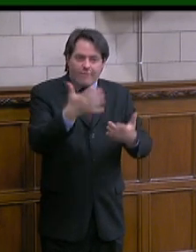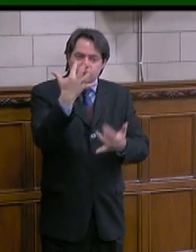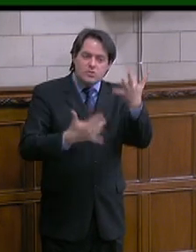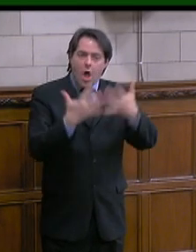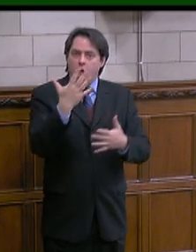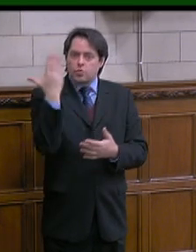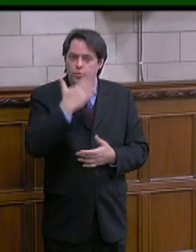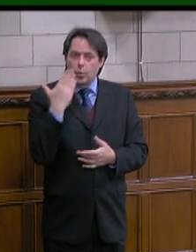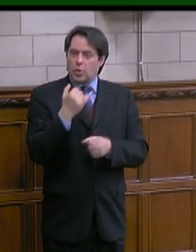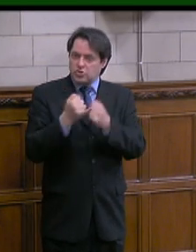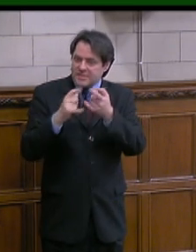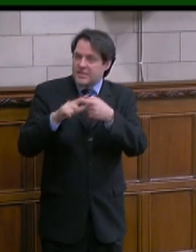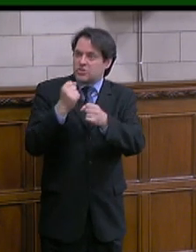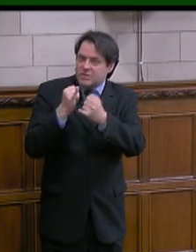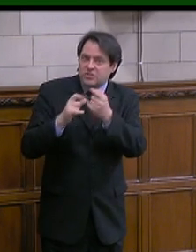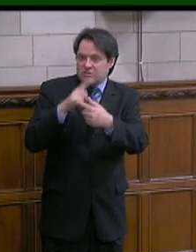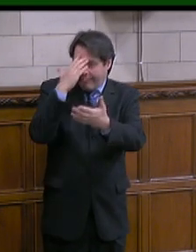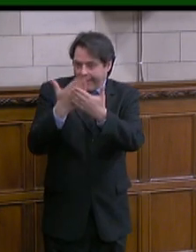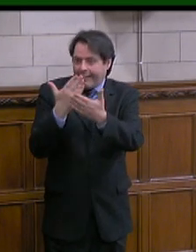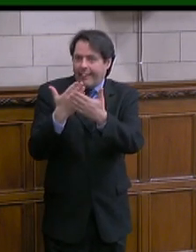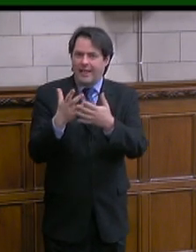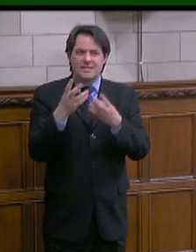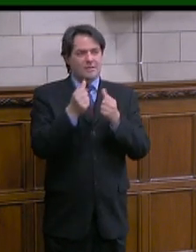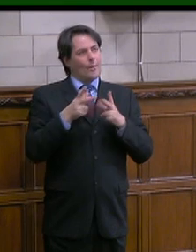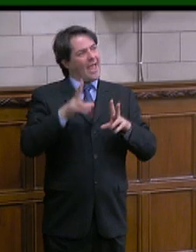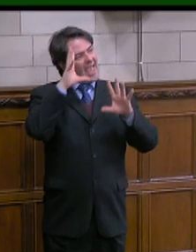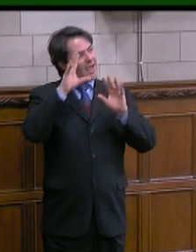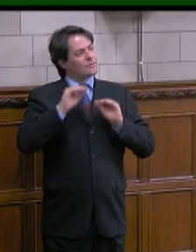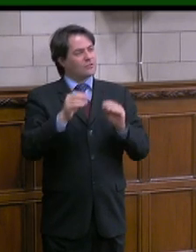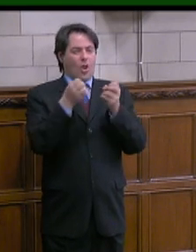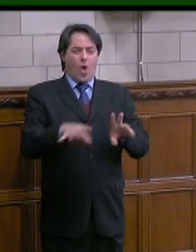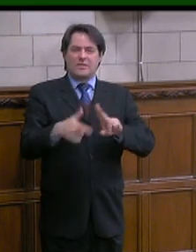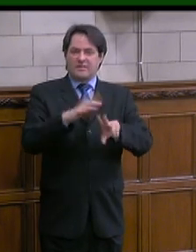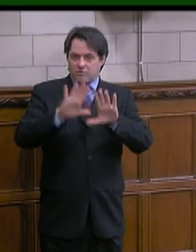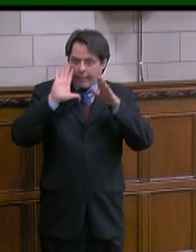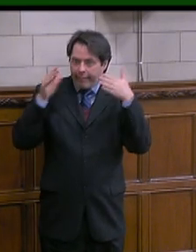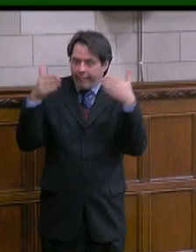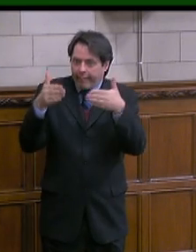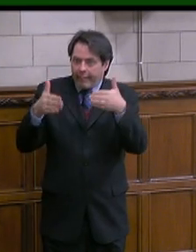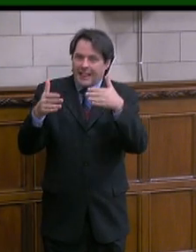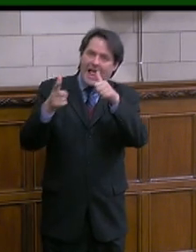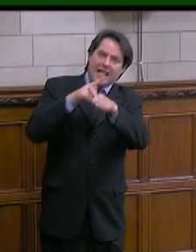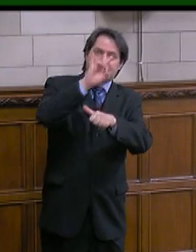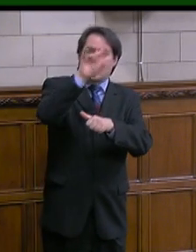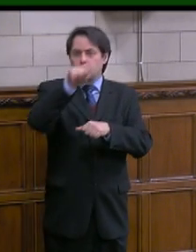Something rich and valuable is lost in education when all we are interested in is the results